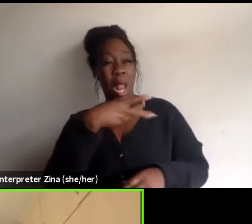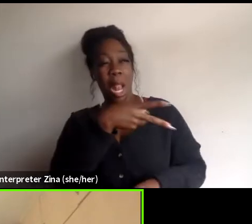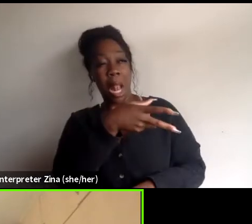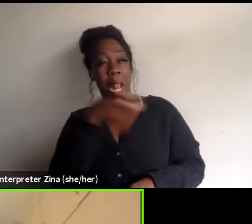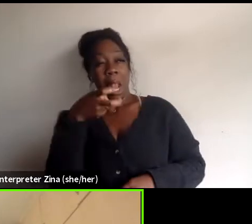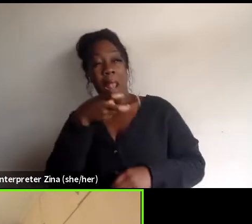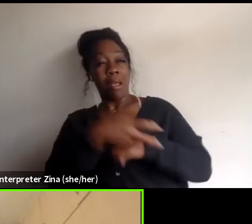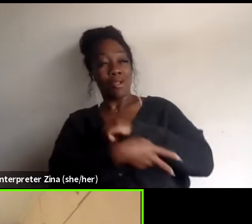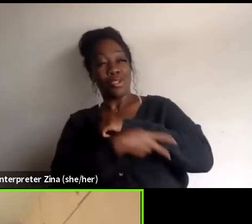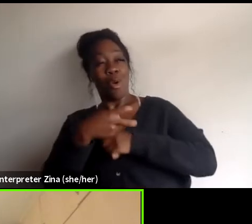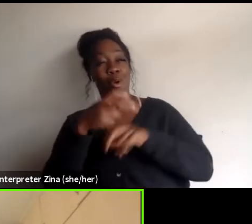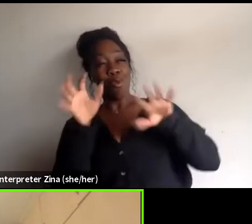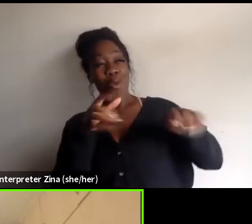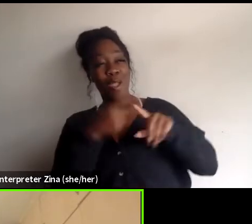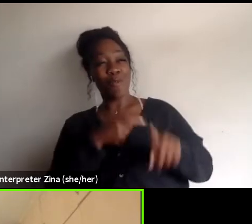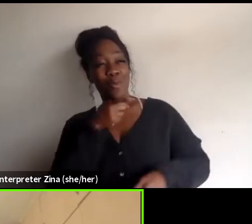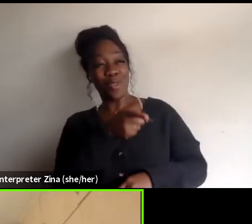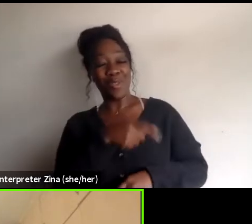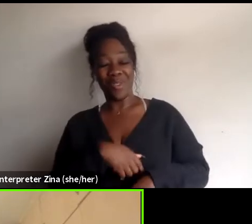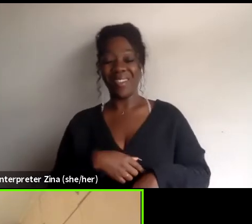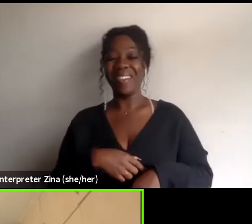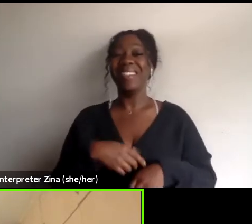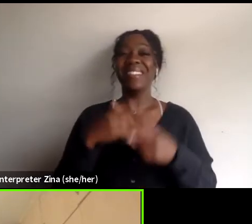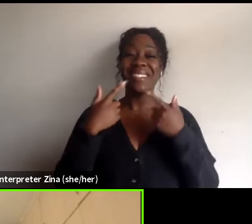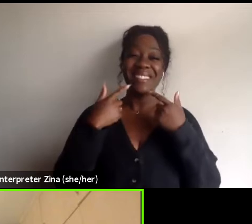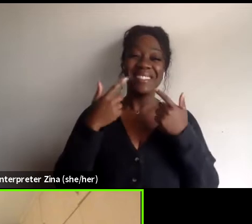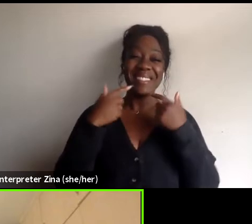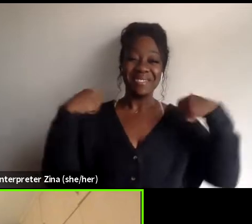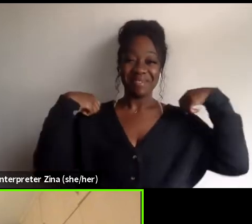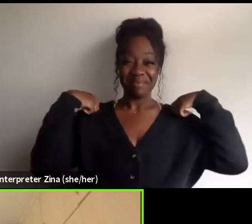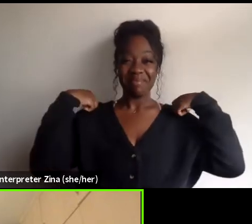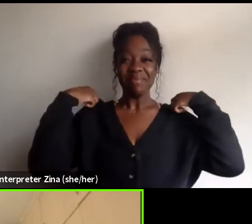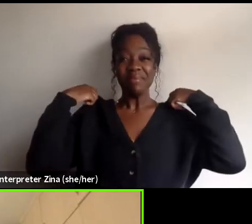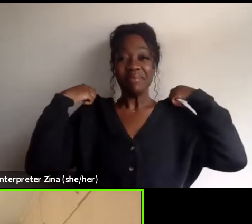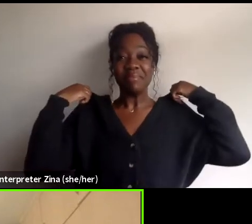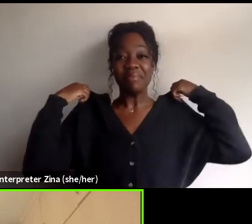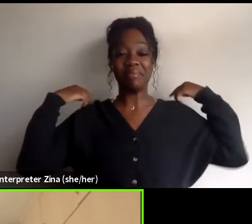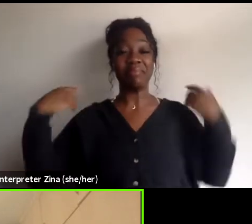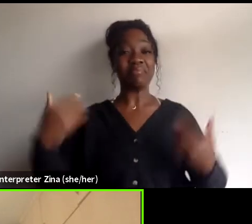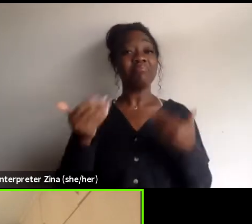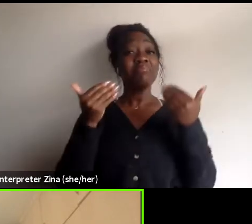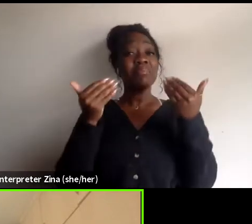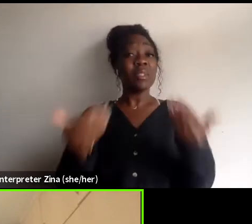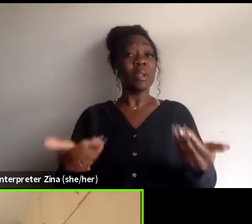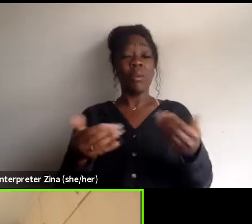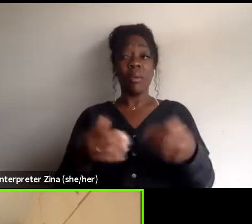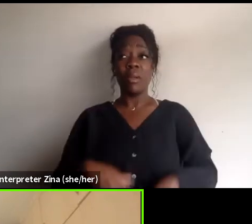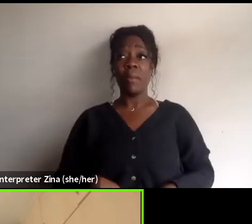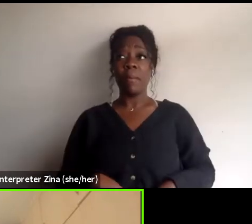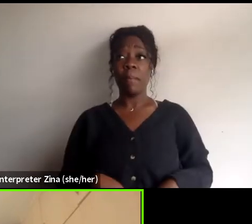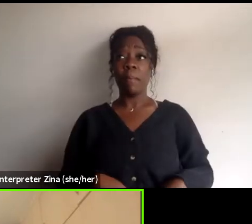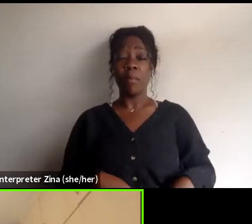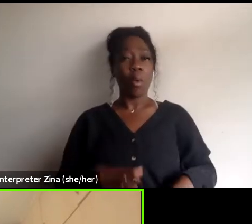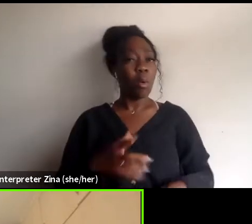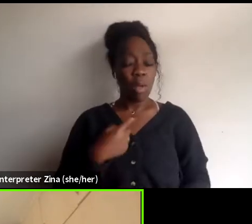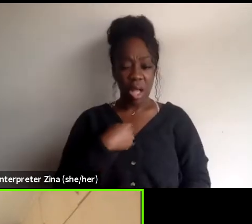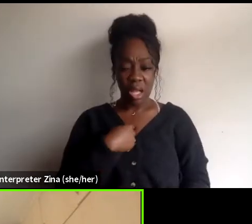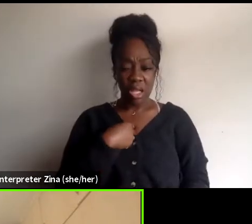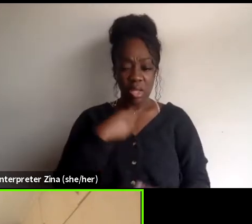Thank you. That's lovely. So why don't we jump in and let... Actually, even I don't know this, so I would love to learn more.